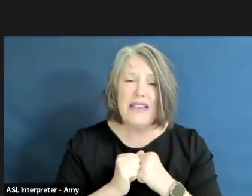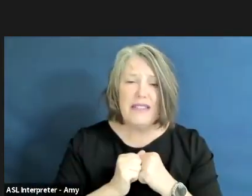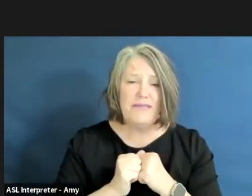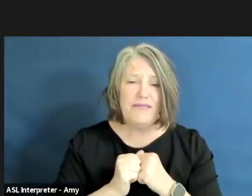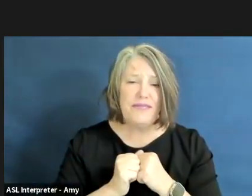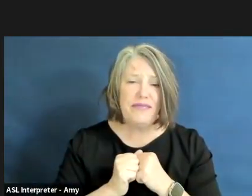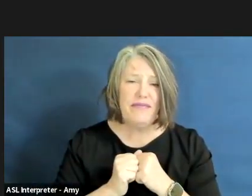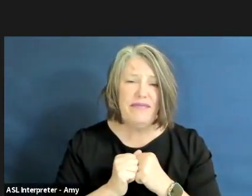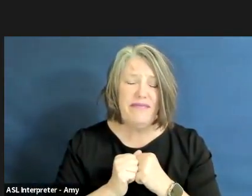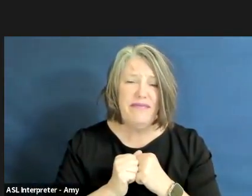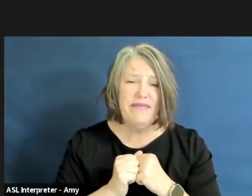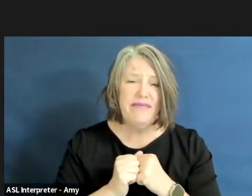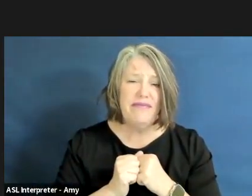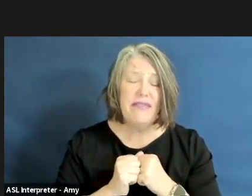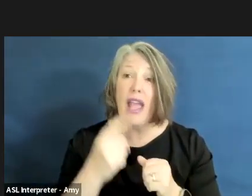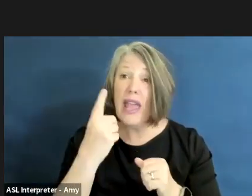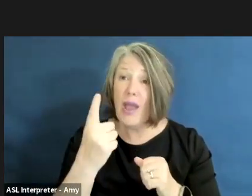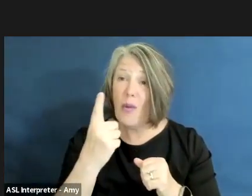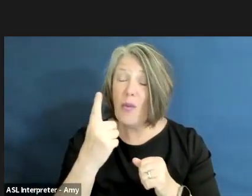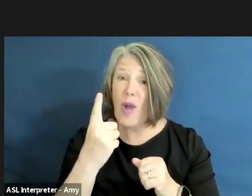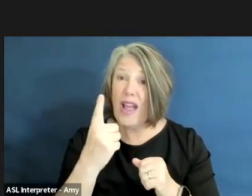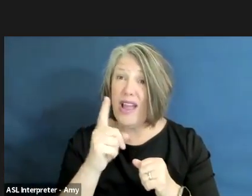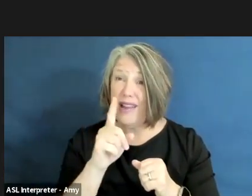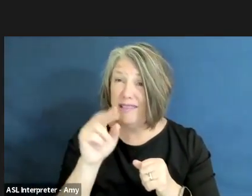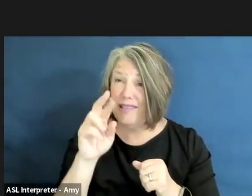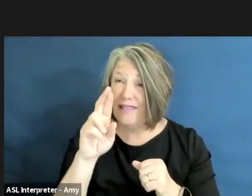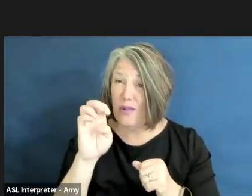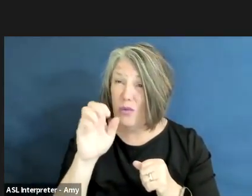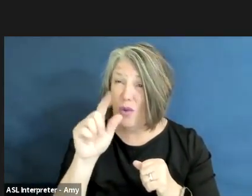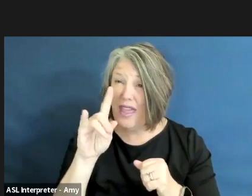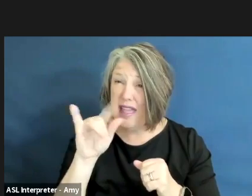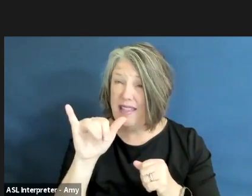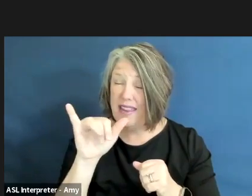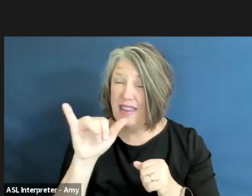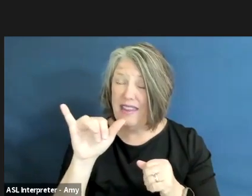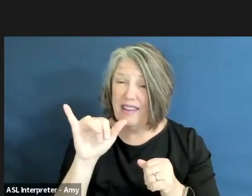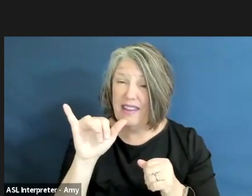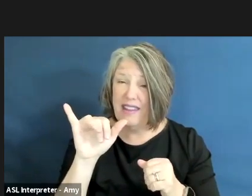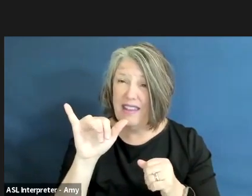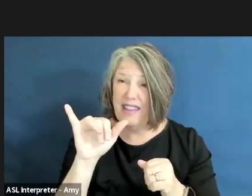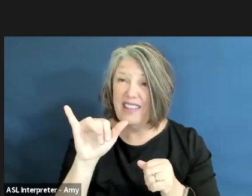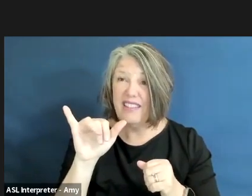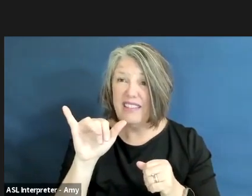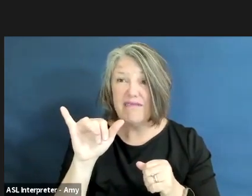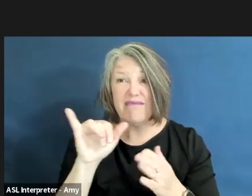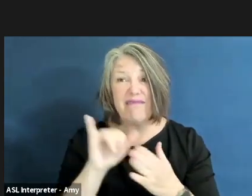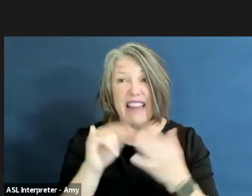One of the realities of that environment is that you go to blood work all the time